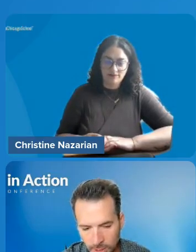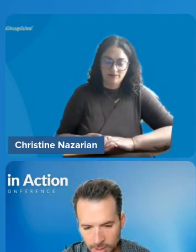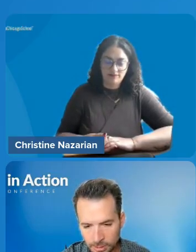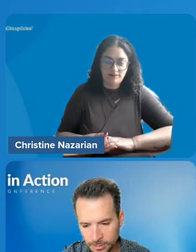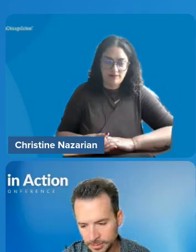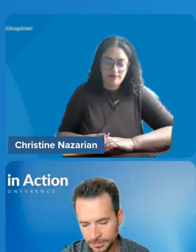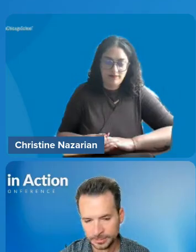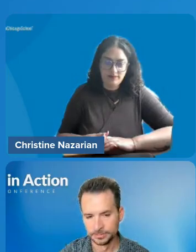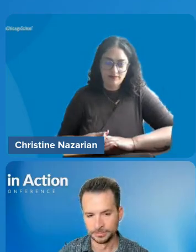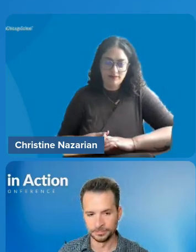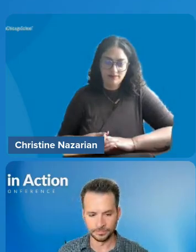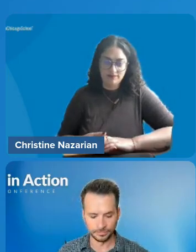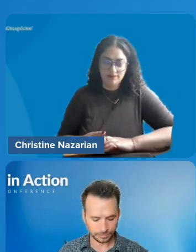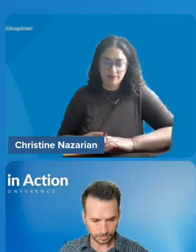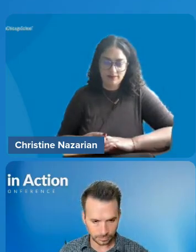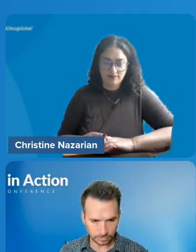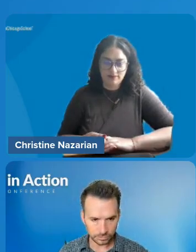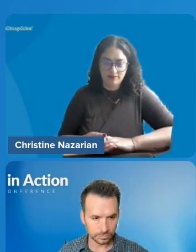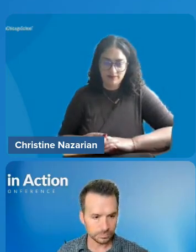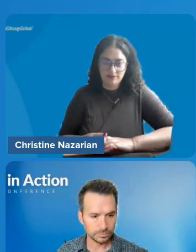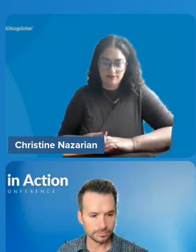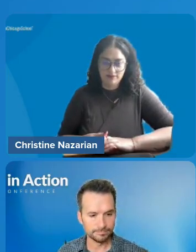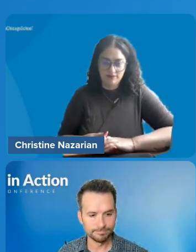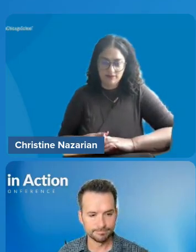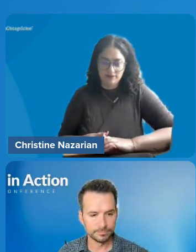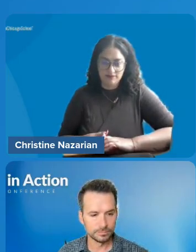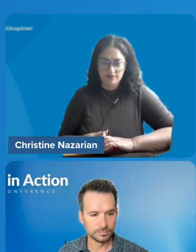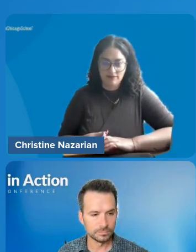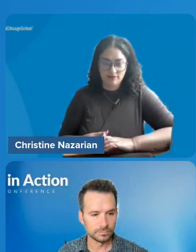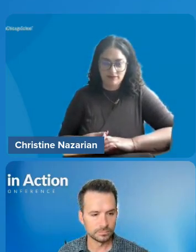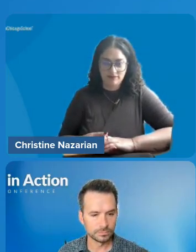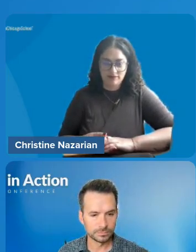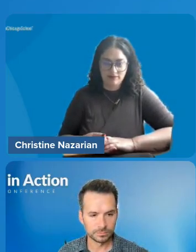I hear a lot of concern from you for Isabella. And Isabella,